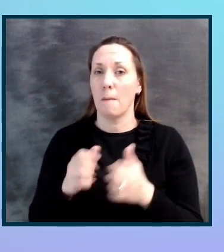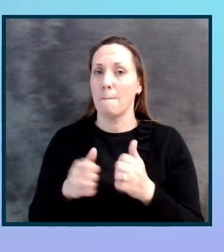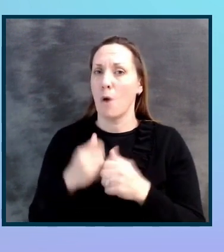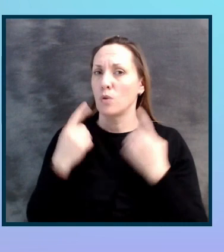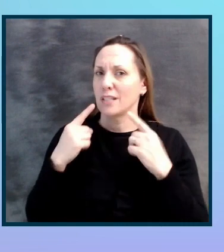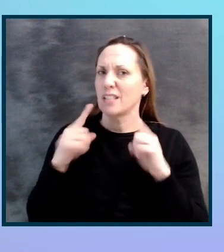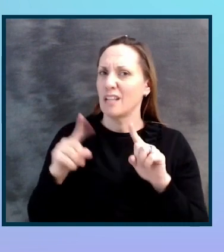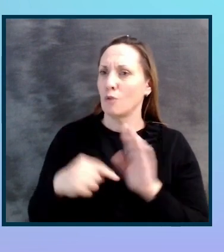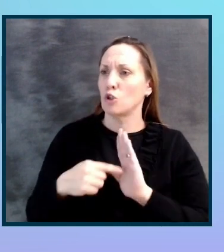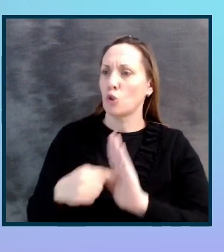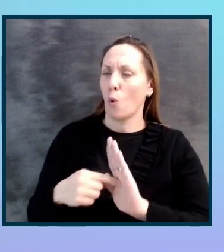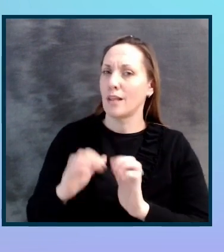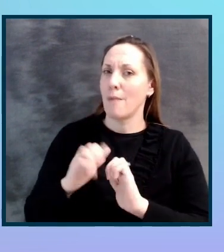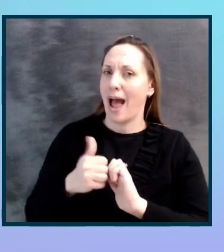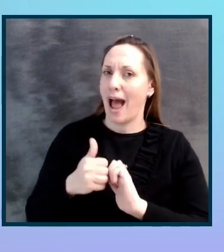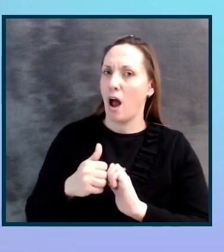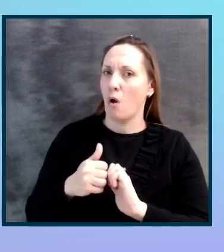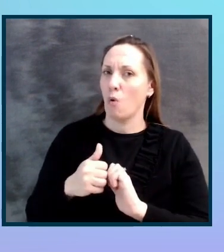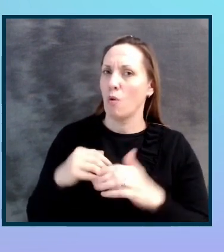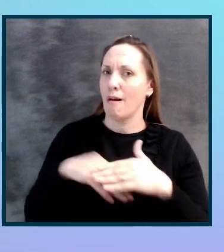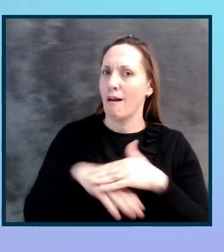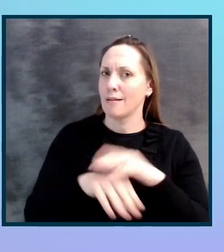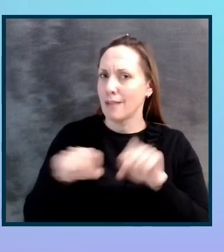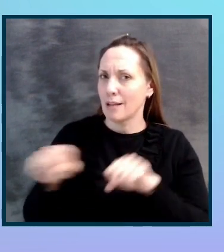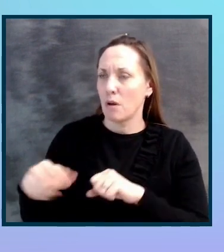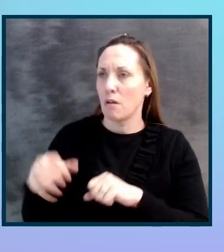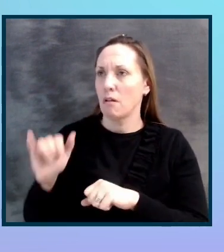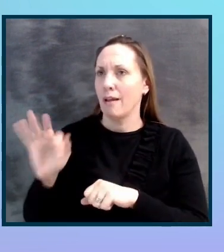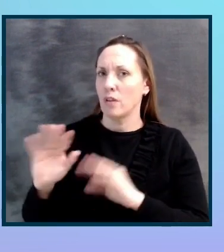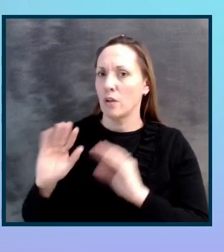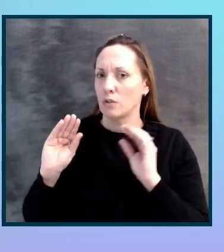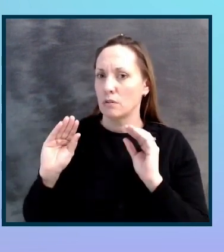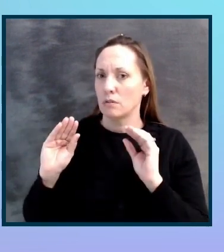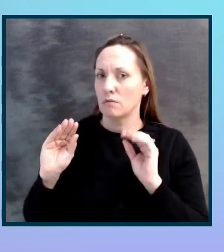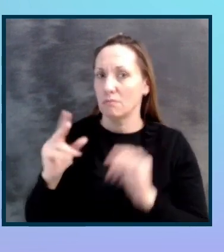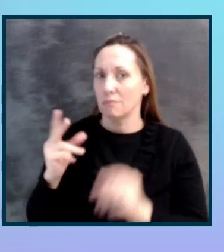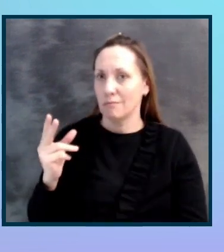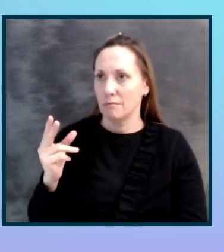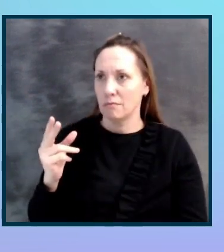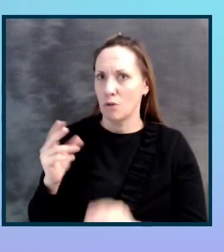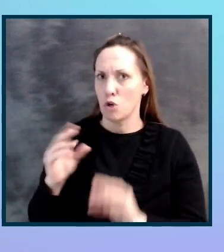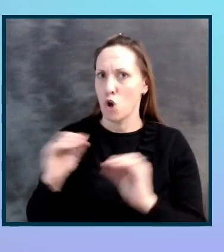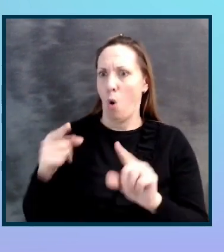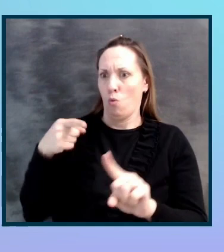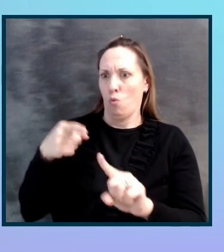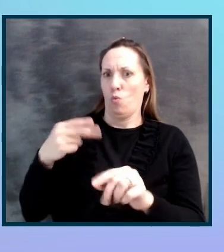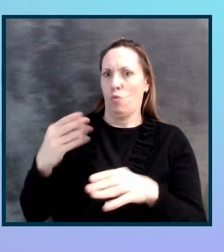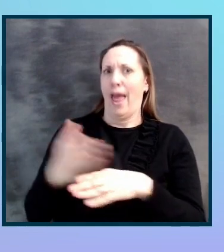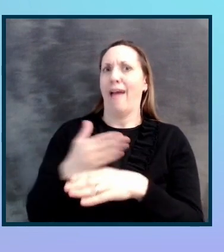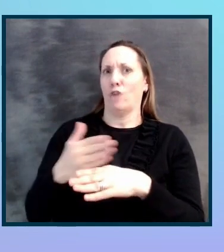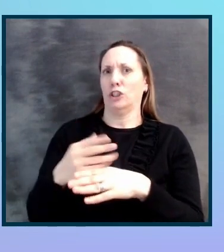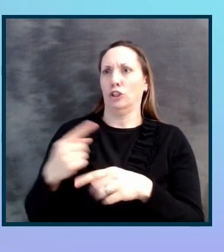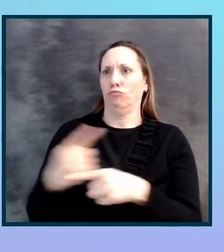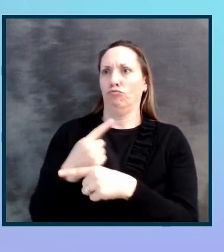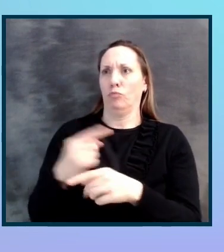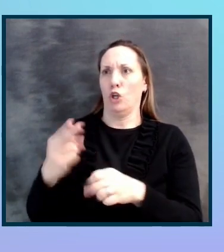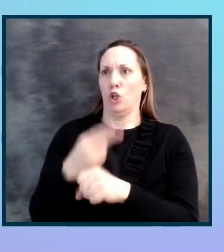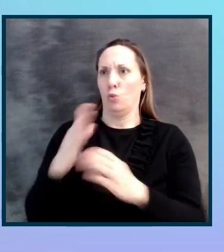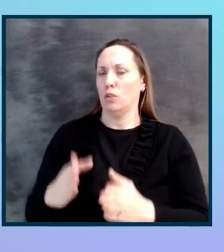of showing them how accessible it is, its saying that there is no just average user. There's a user, right? People with disabilities are part of that.